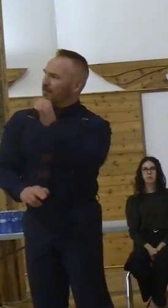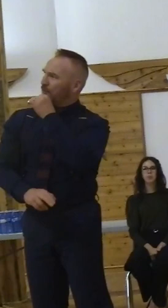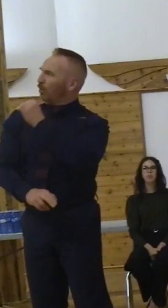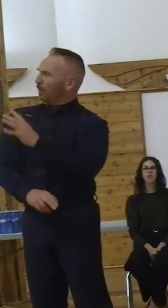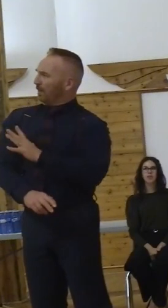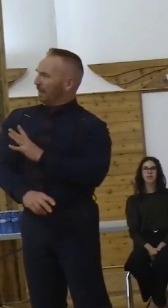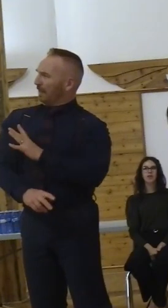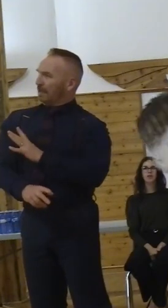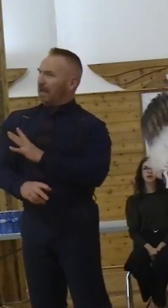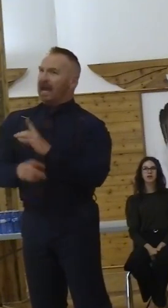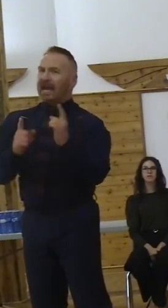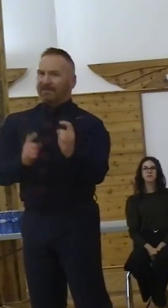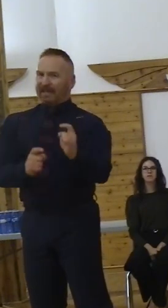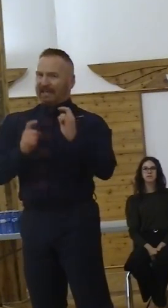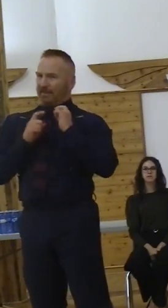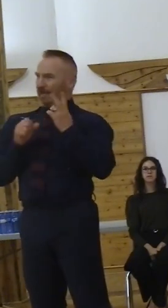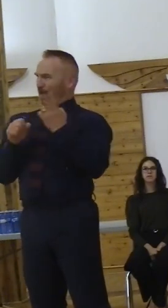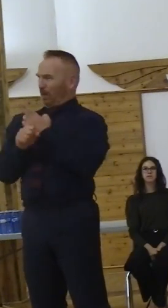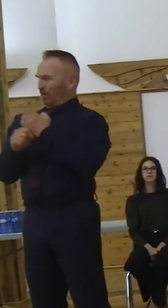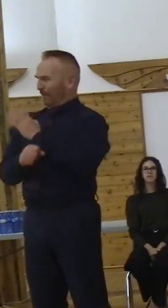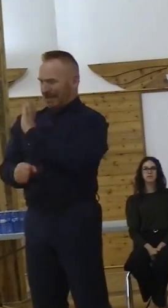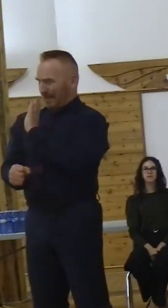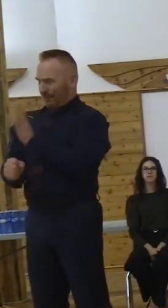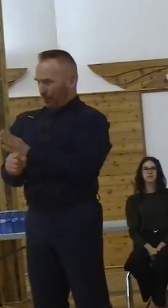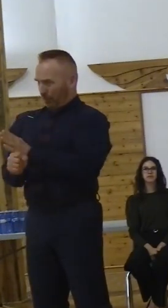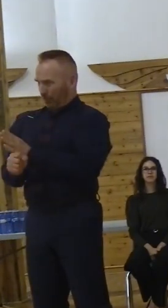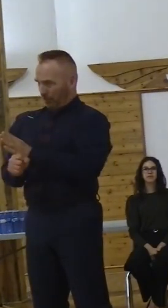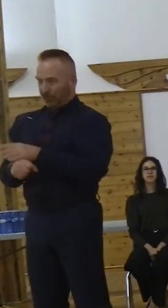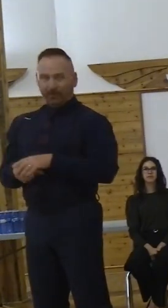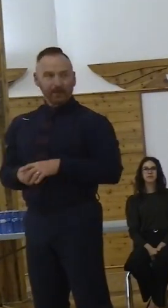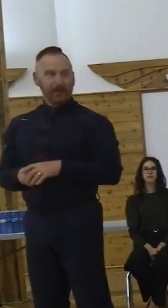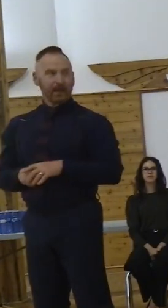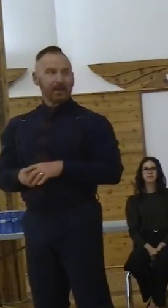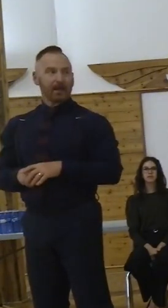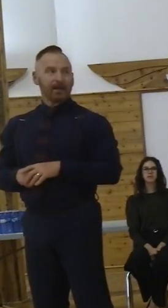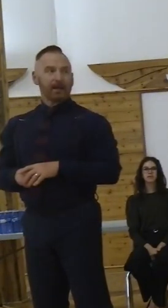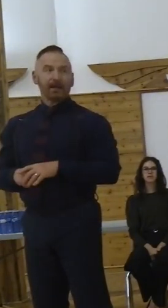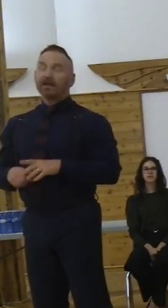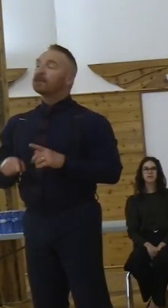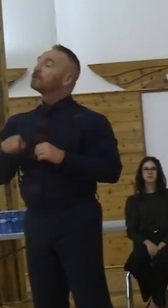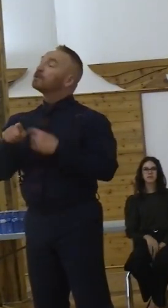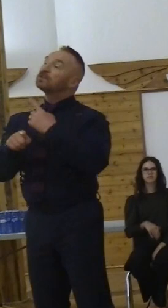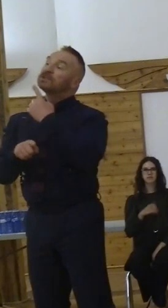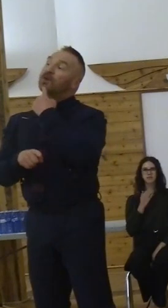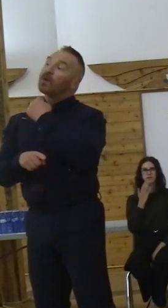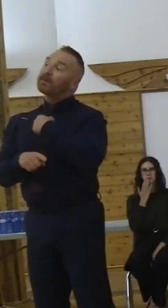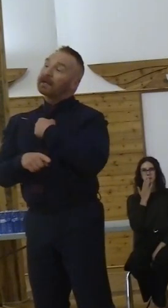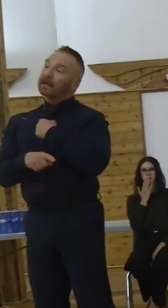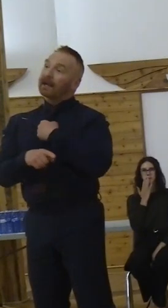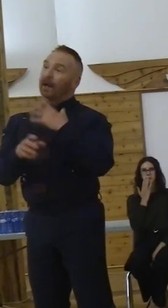So she said, it's up to you. Creator does not make mistakes.